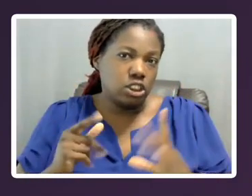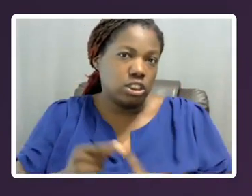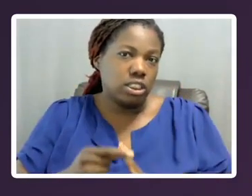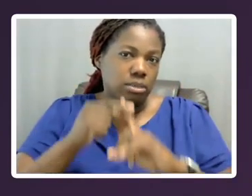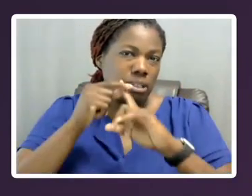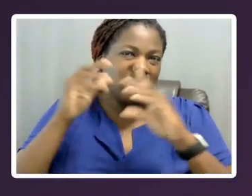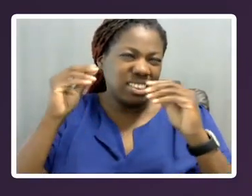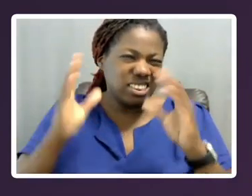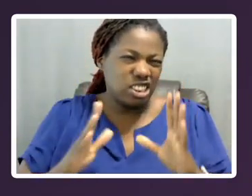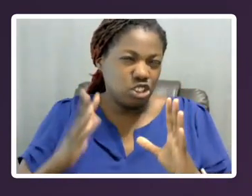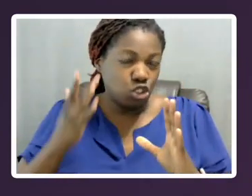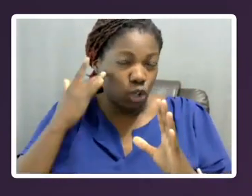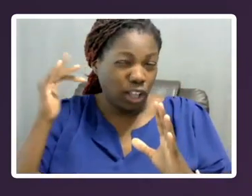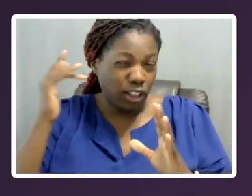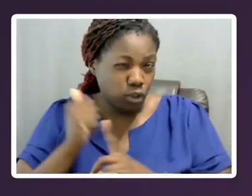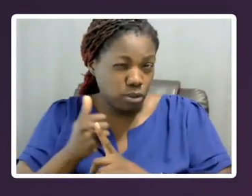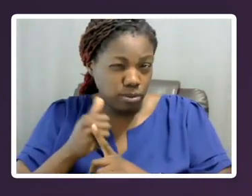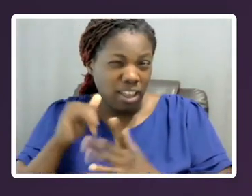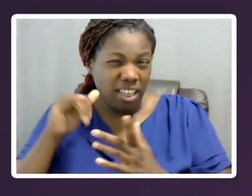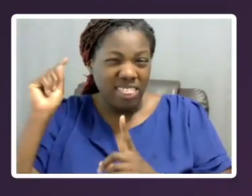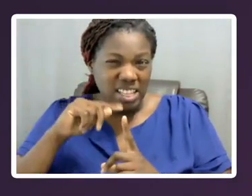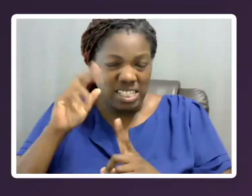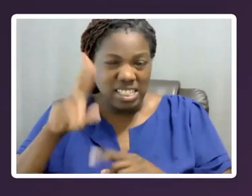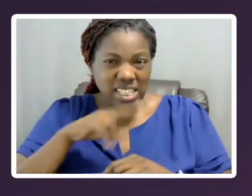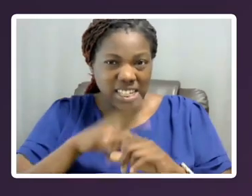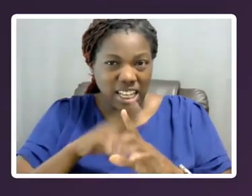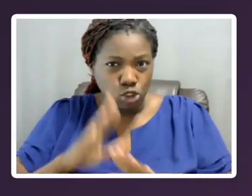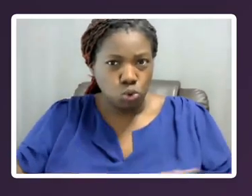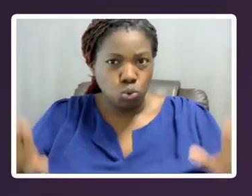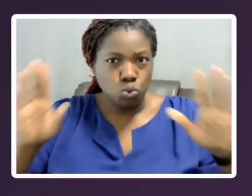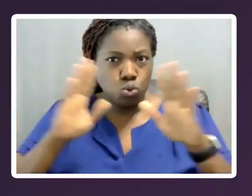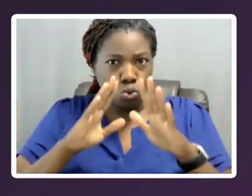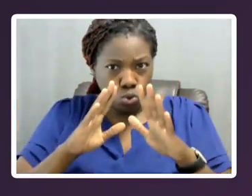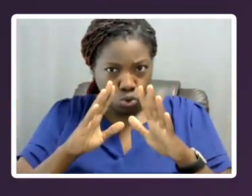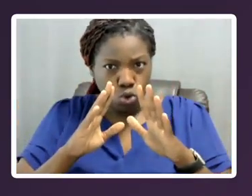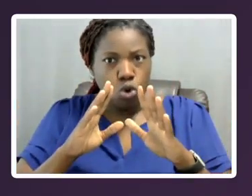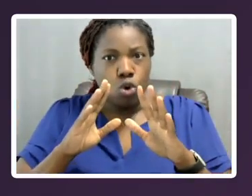but this is a national audience -- can really benefit from learning this history.